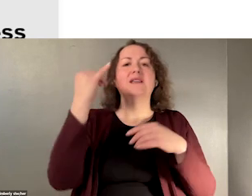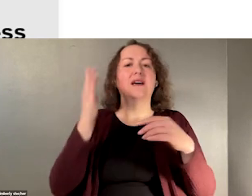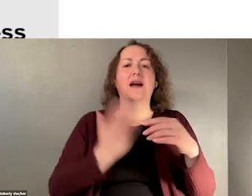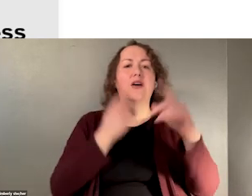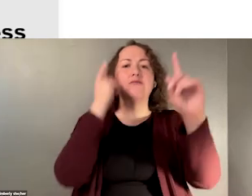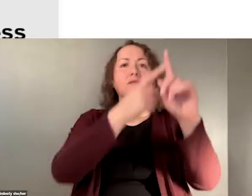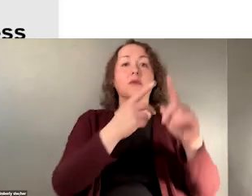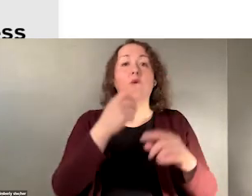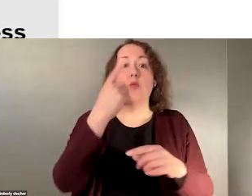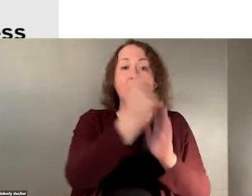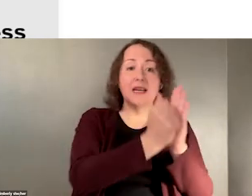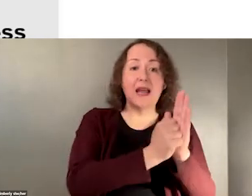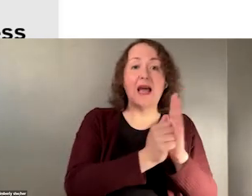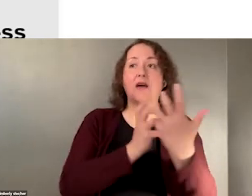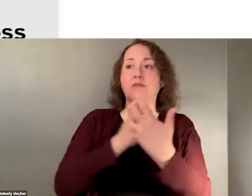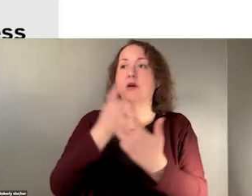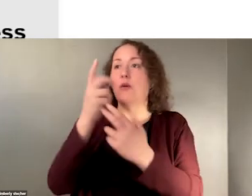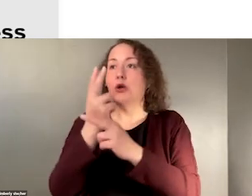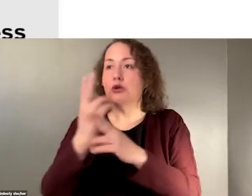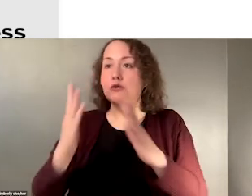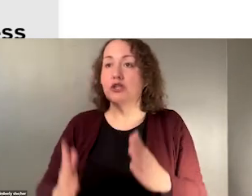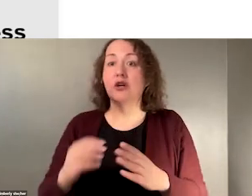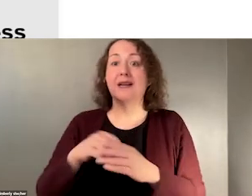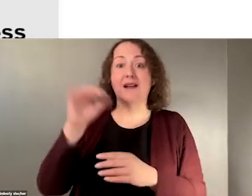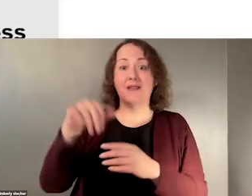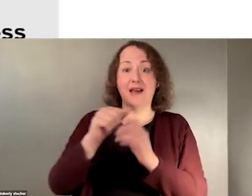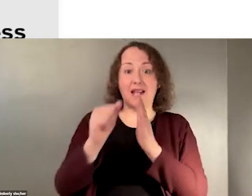and then from that one account they can have one or more roles.